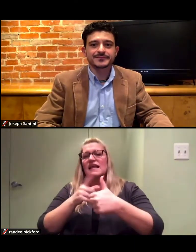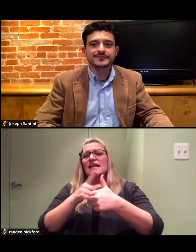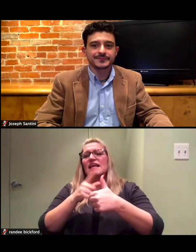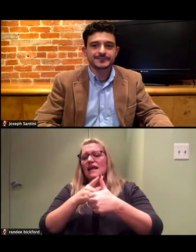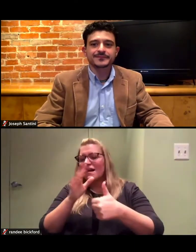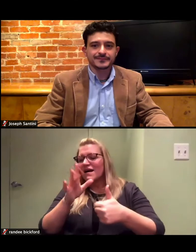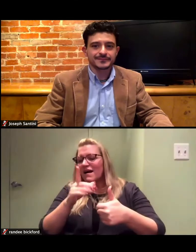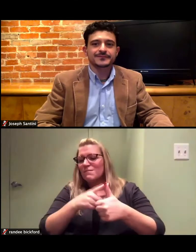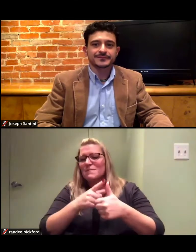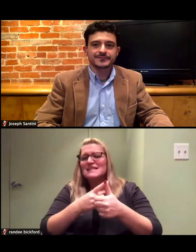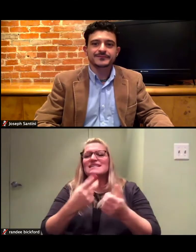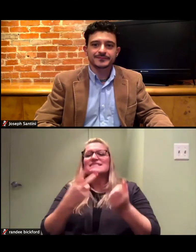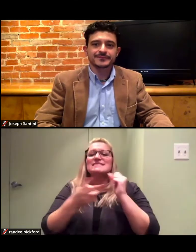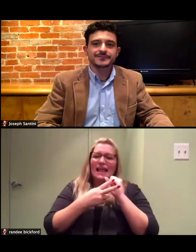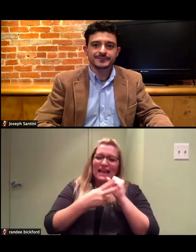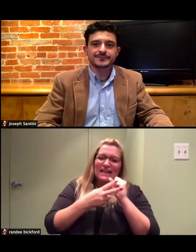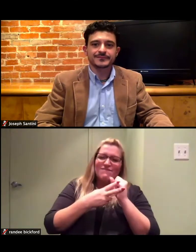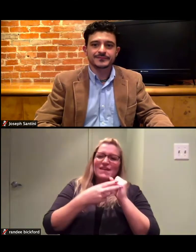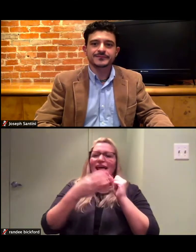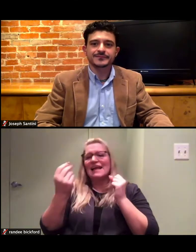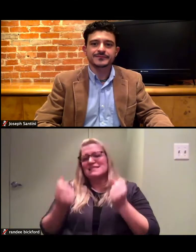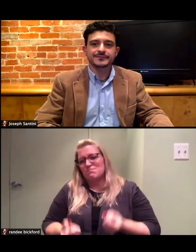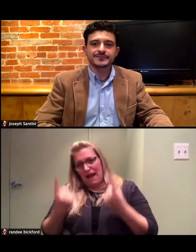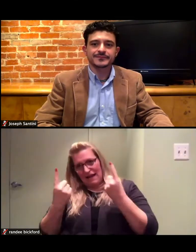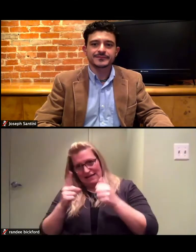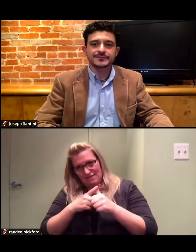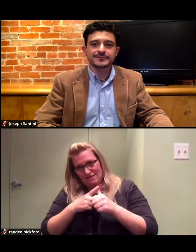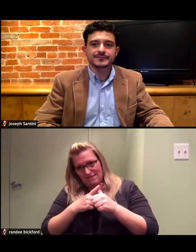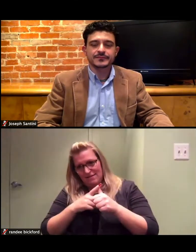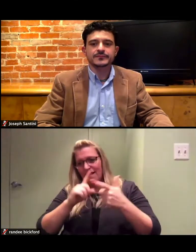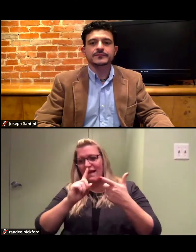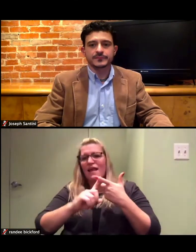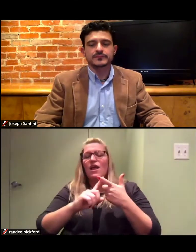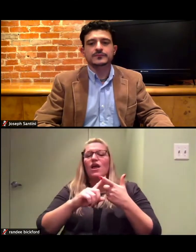Well, there are six different parts of financial literacy, savings and spending,